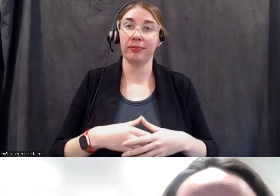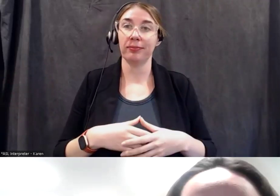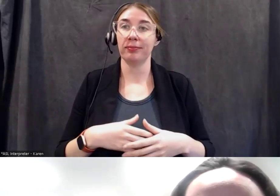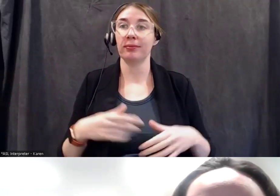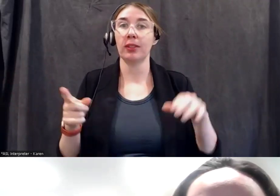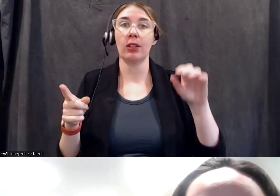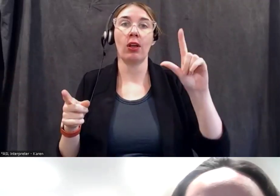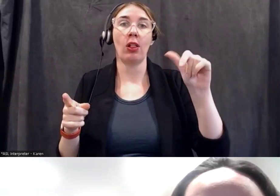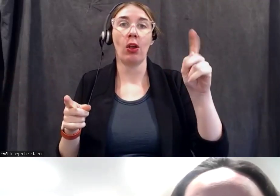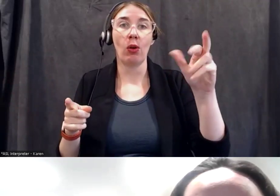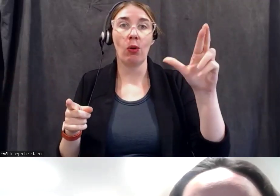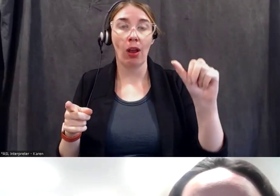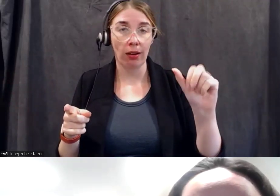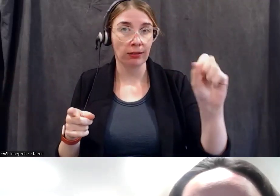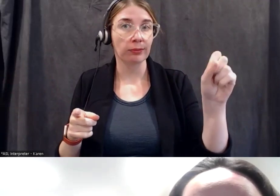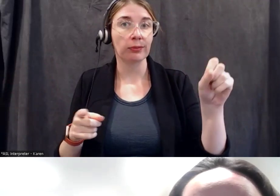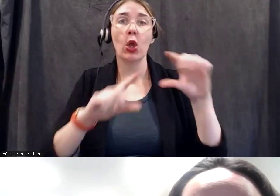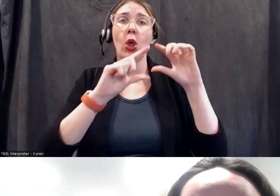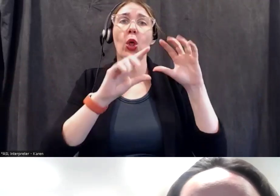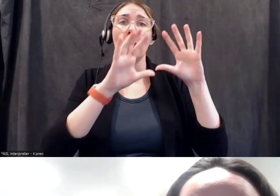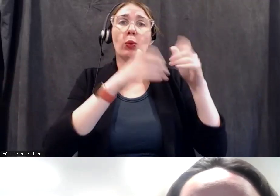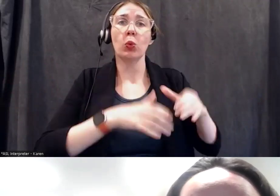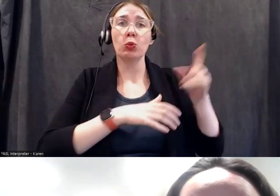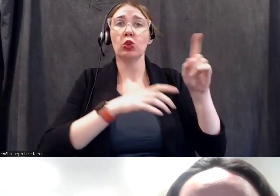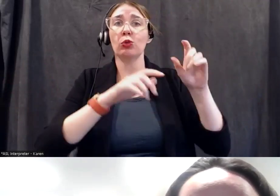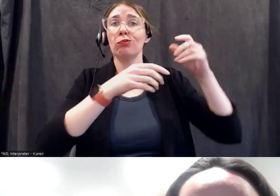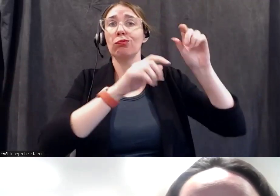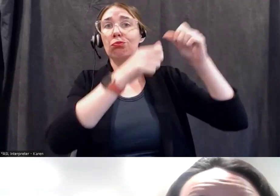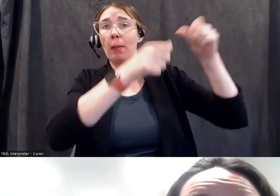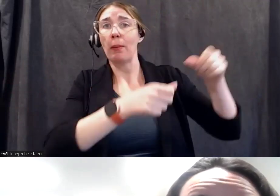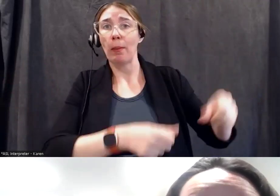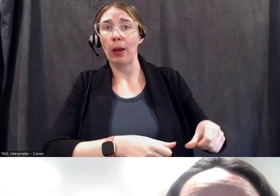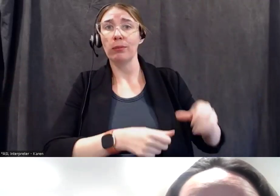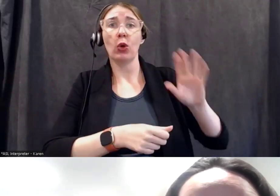that you've shared and examples you gave, especially Meetup, it's almost